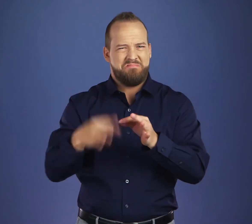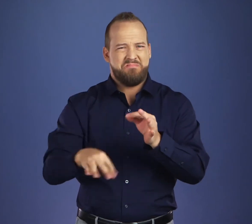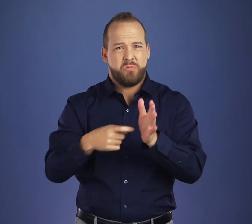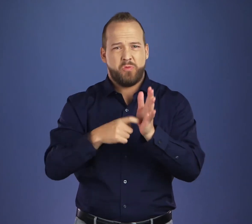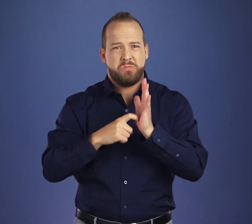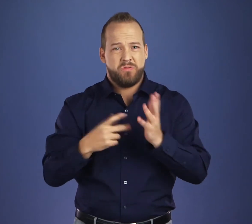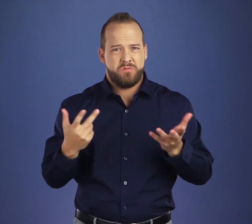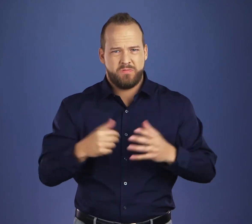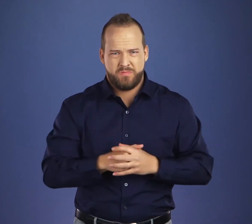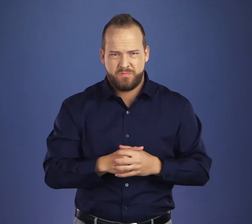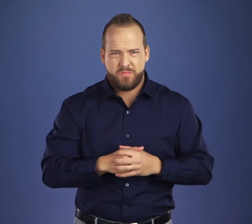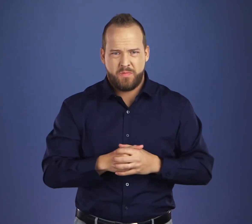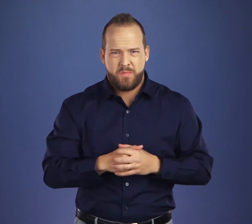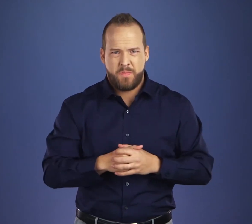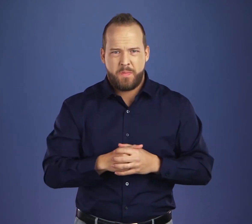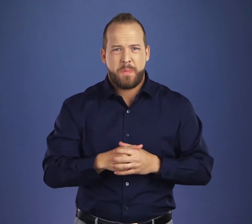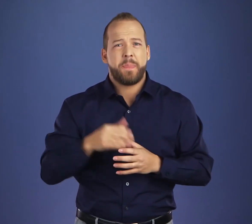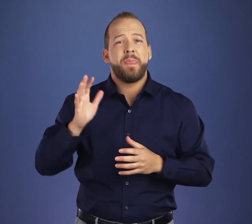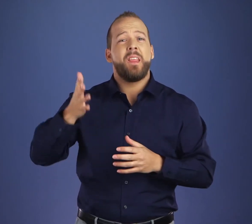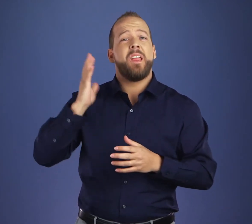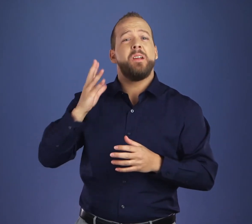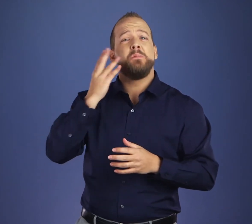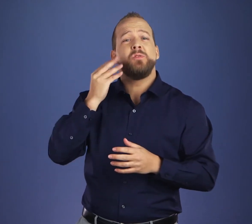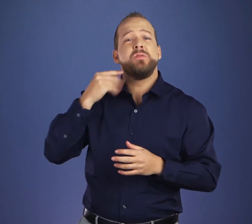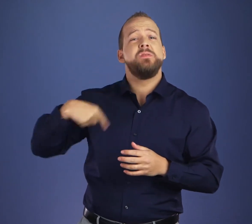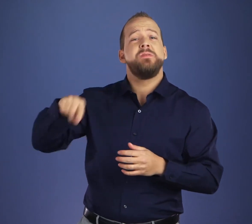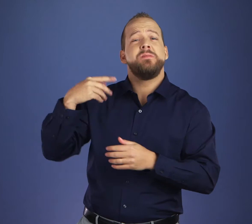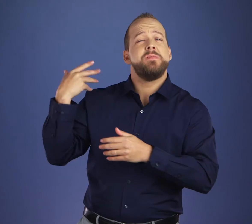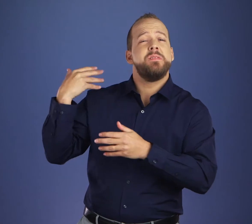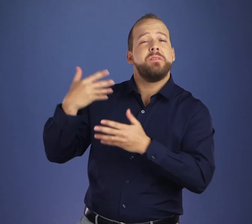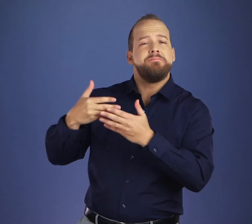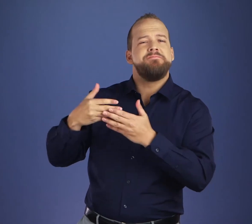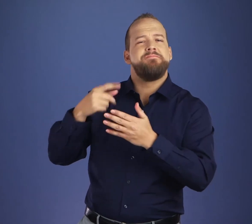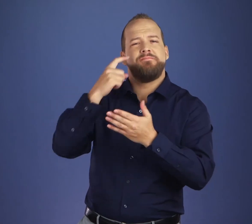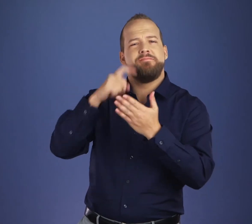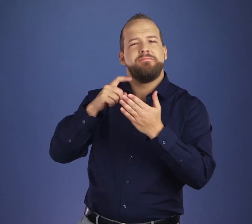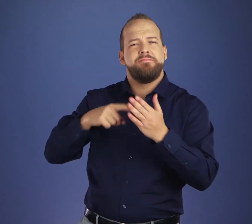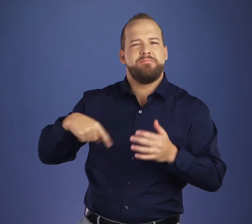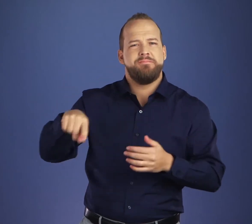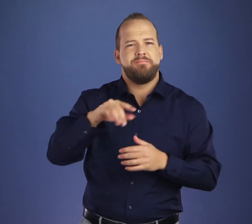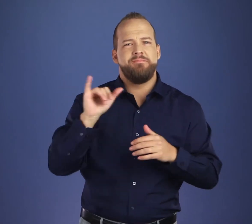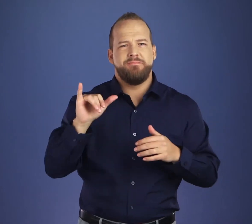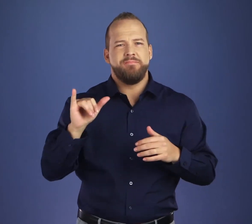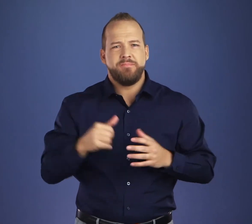was simplicity itself. At last experience taught us